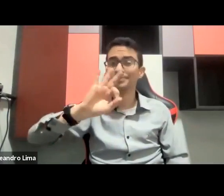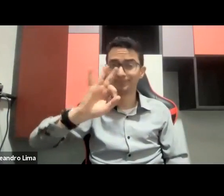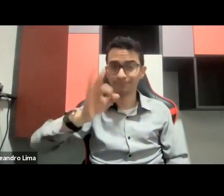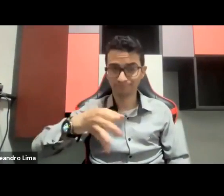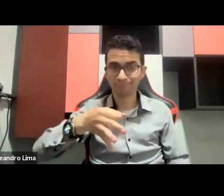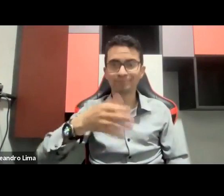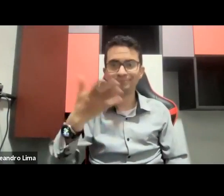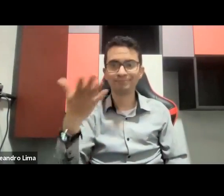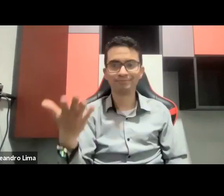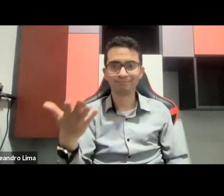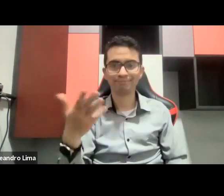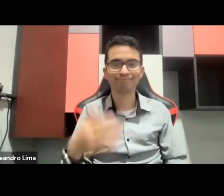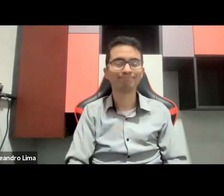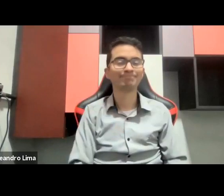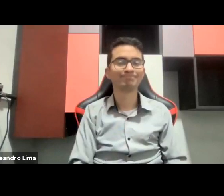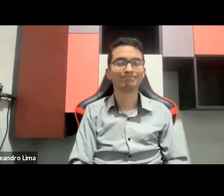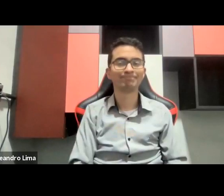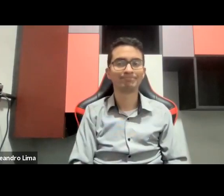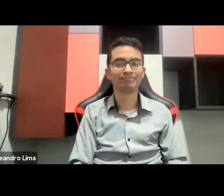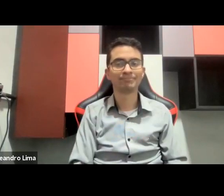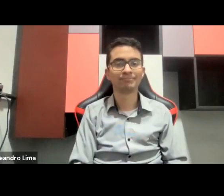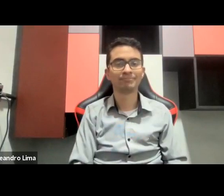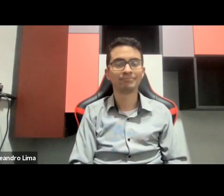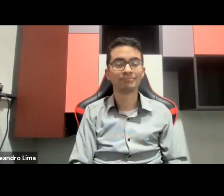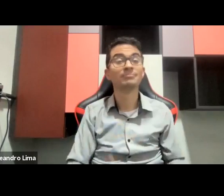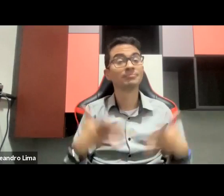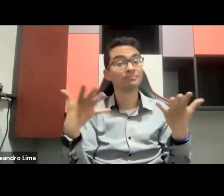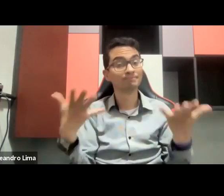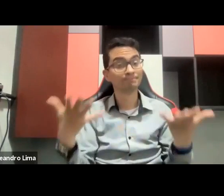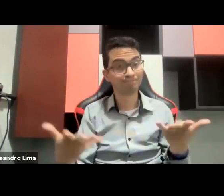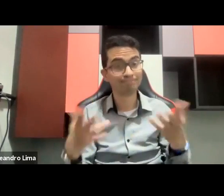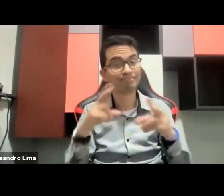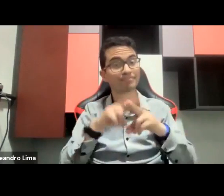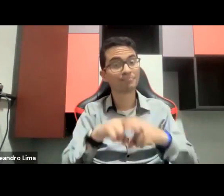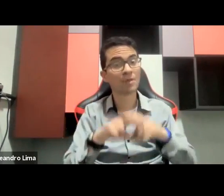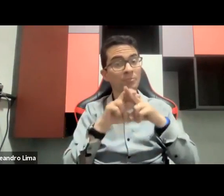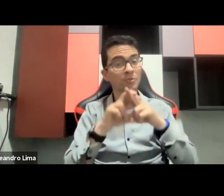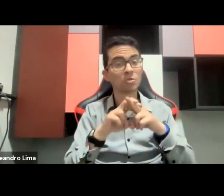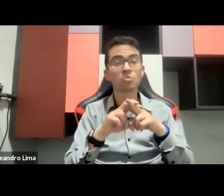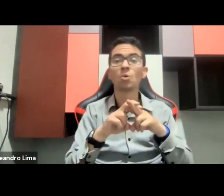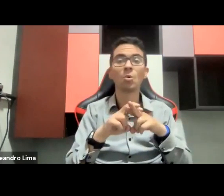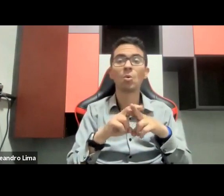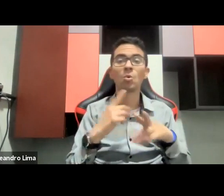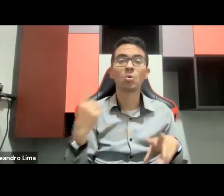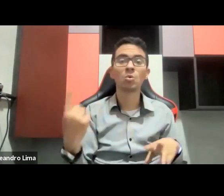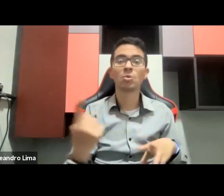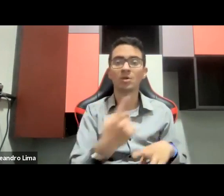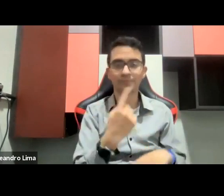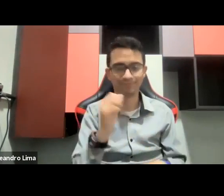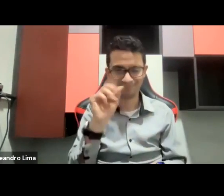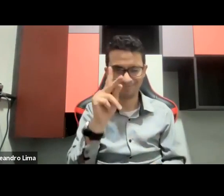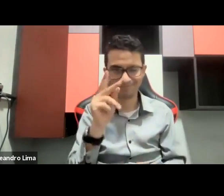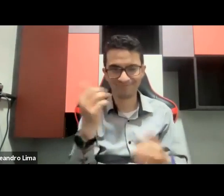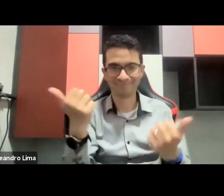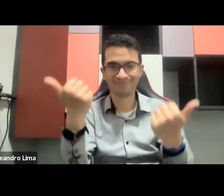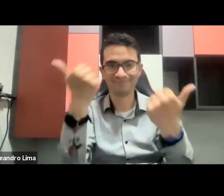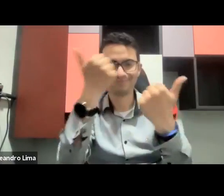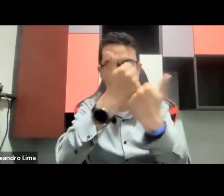recognized critical. properly problems function problems, functional, Leo problems, functional leaders, or blems, functional pioneers, or reverse salience with reverse salience what's referred